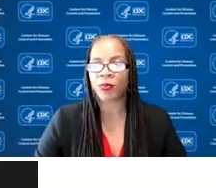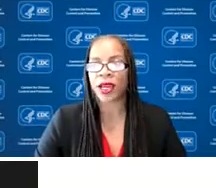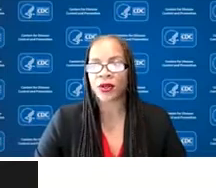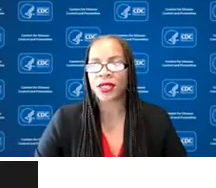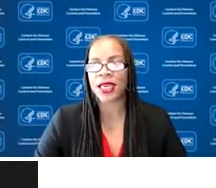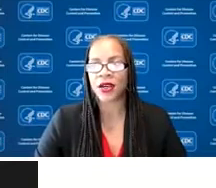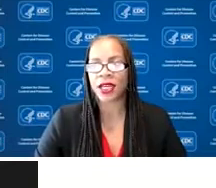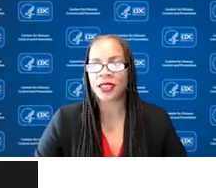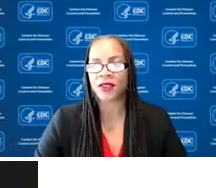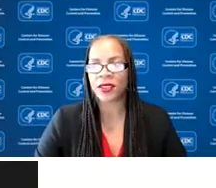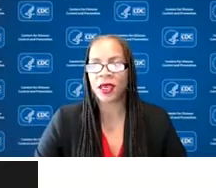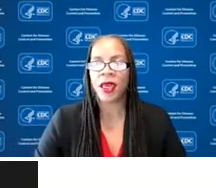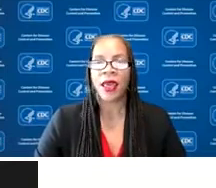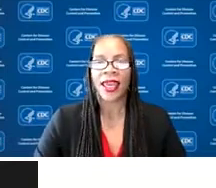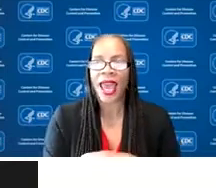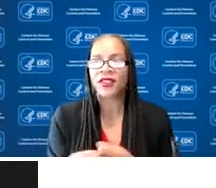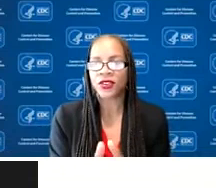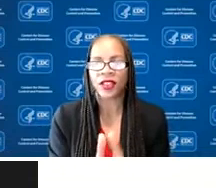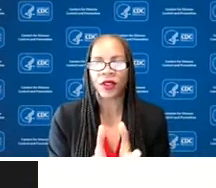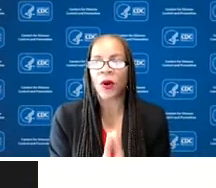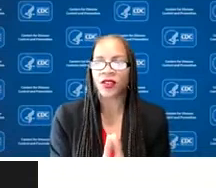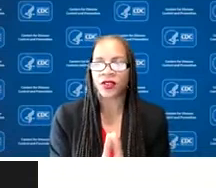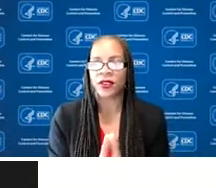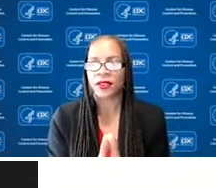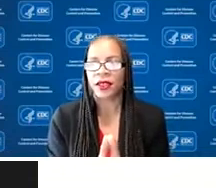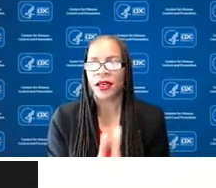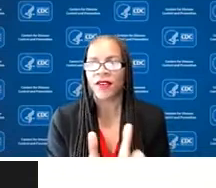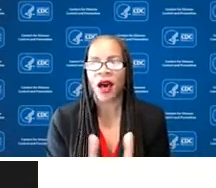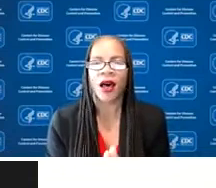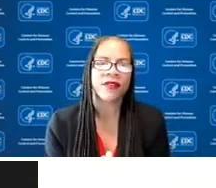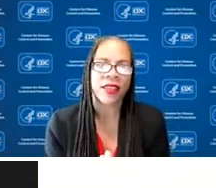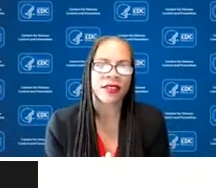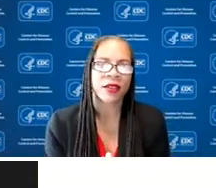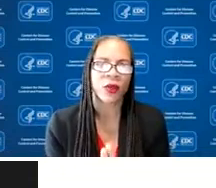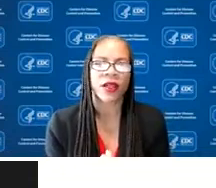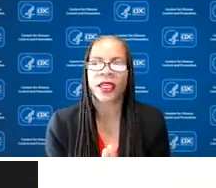we prioritize our activities, and ask yourself the question of all of the things that we are